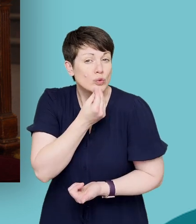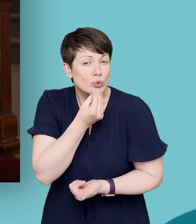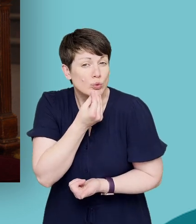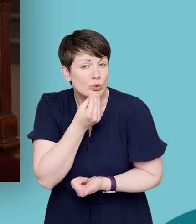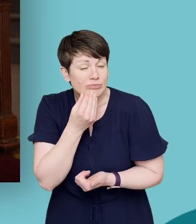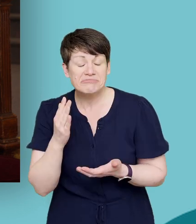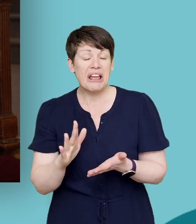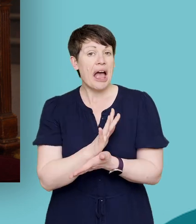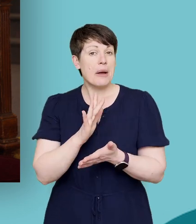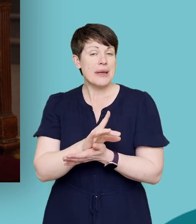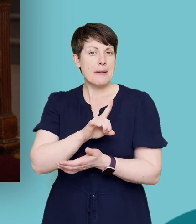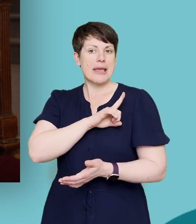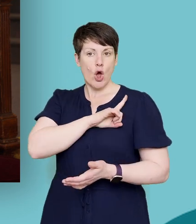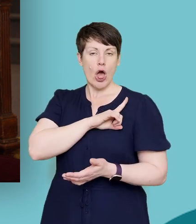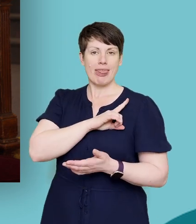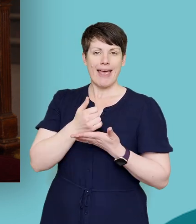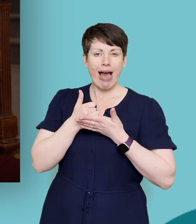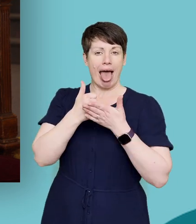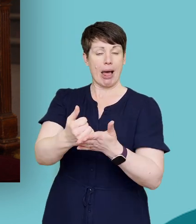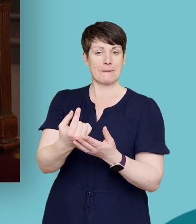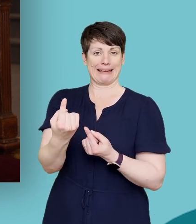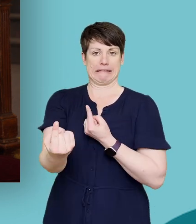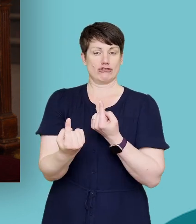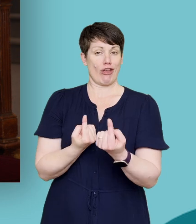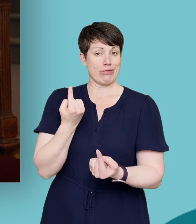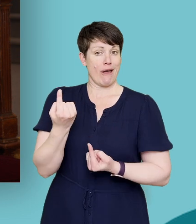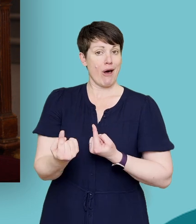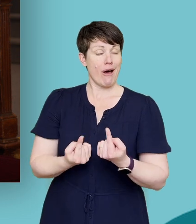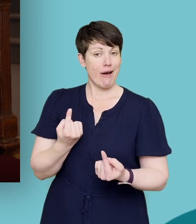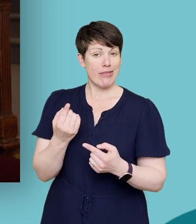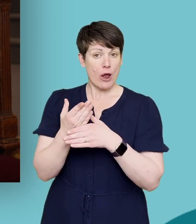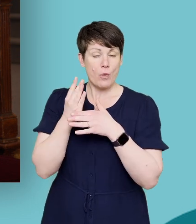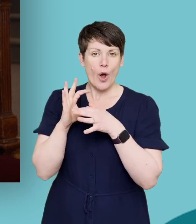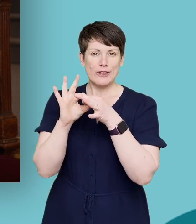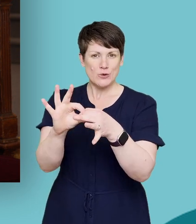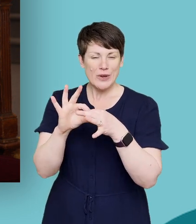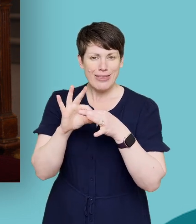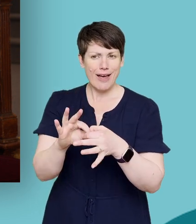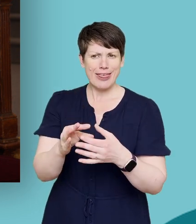because they've discovered what it means to be made in the image of God and to